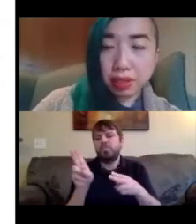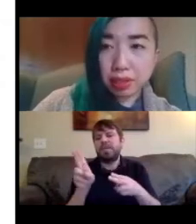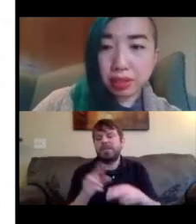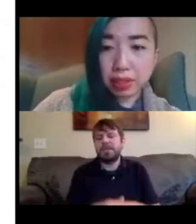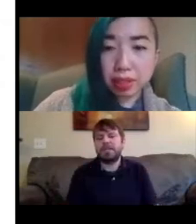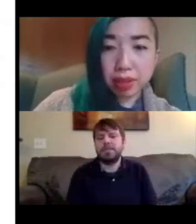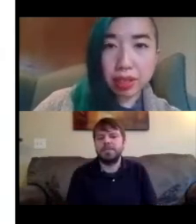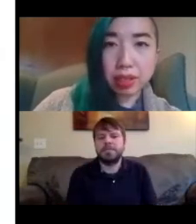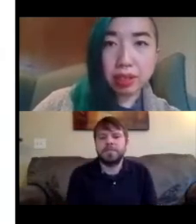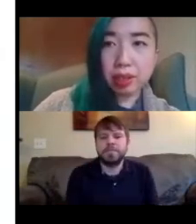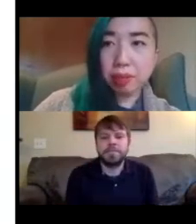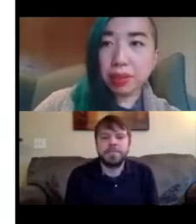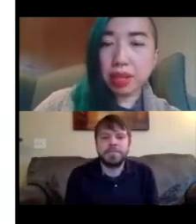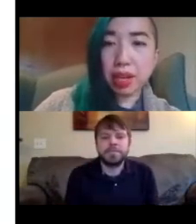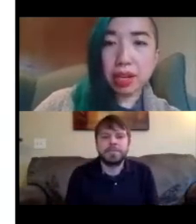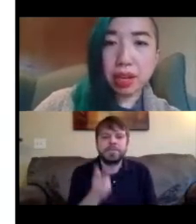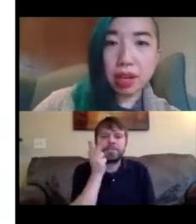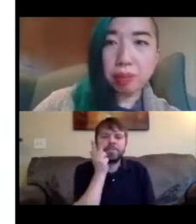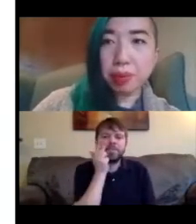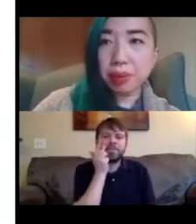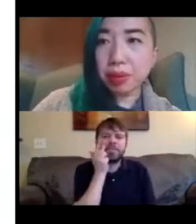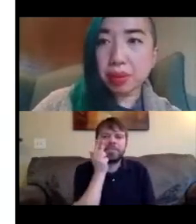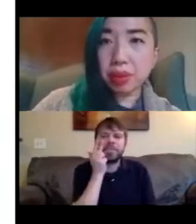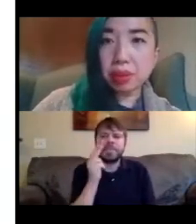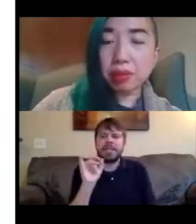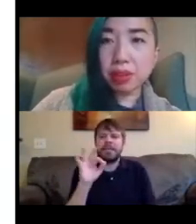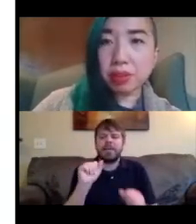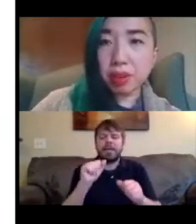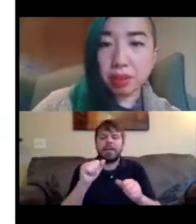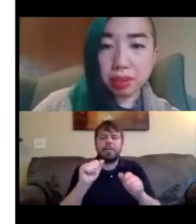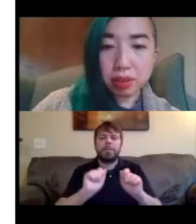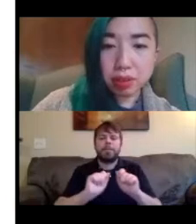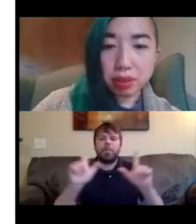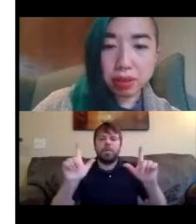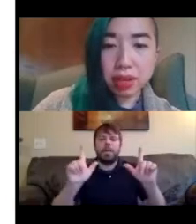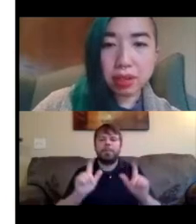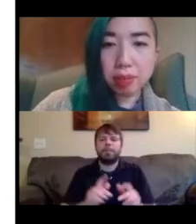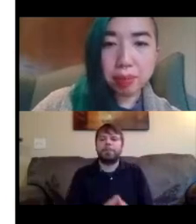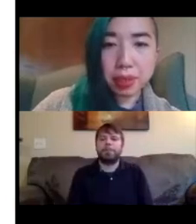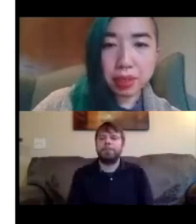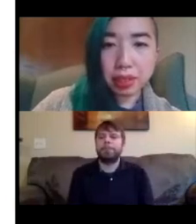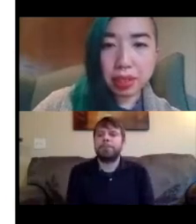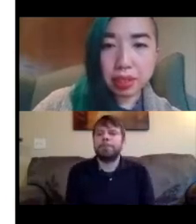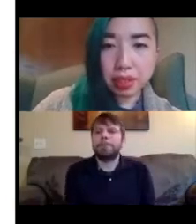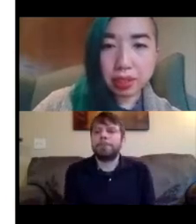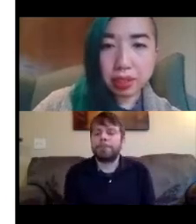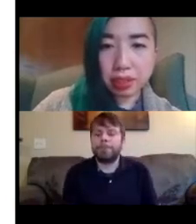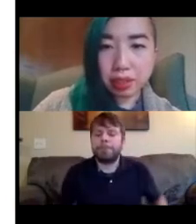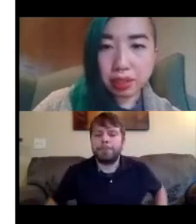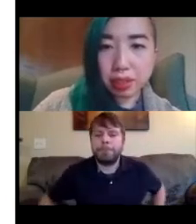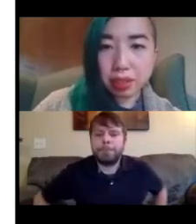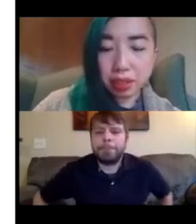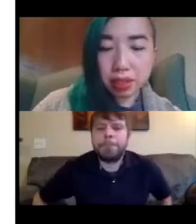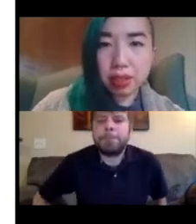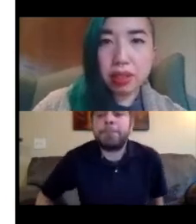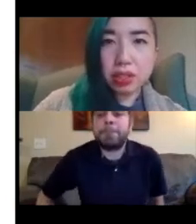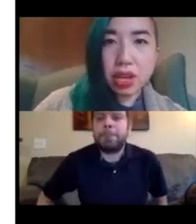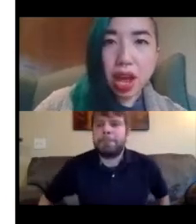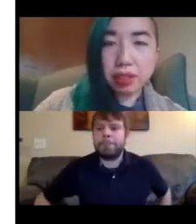Let's see if I can pull that up for you all, or lt put the link in the chat.